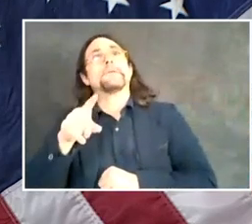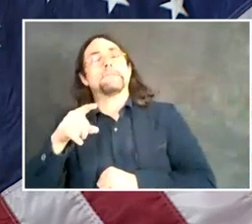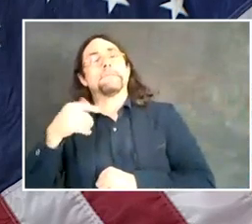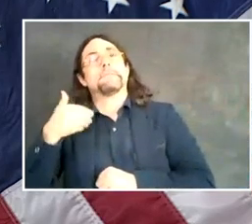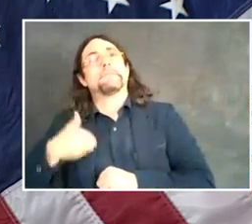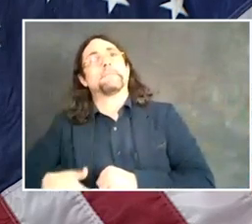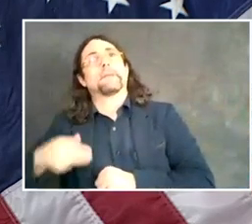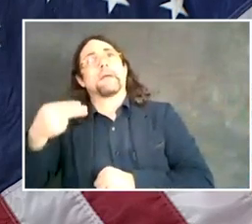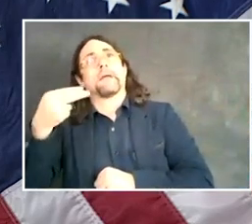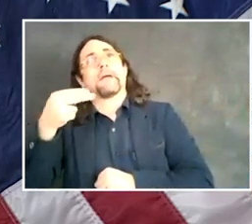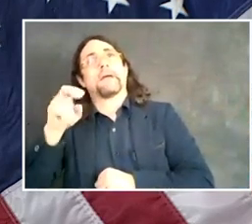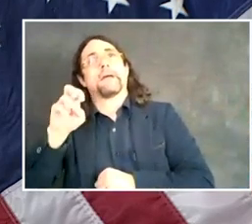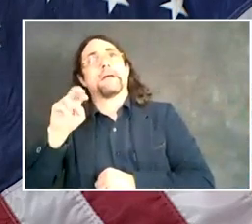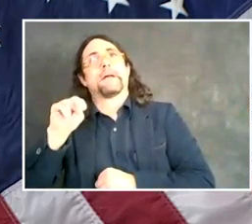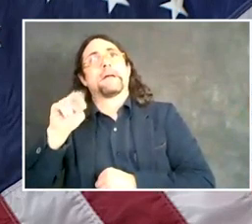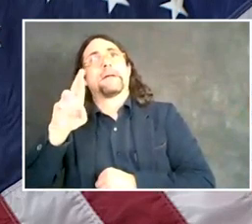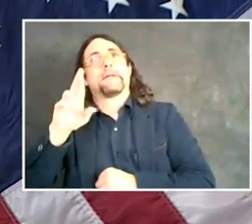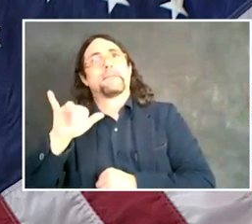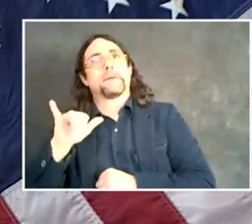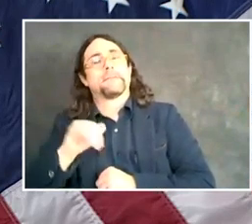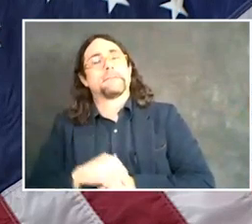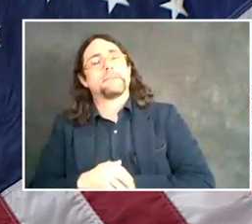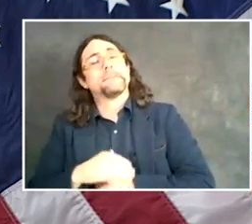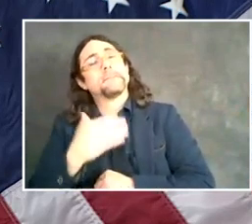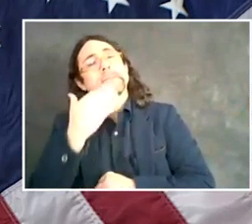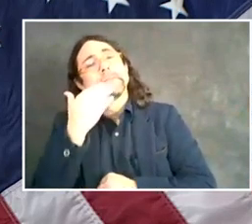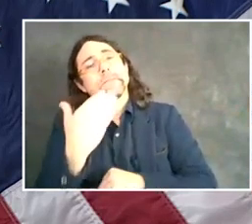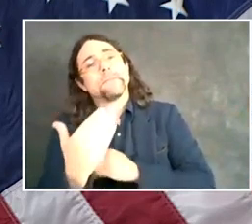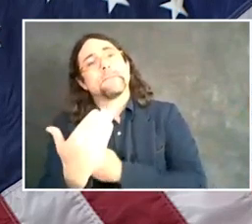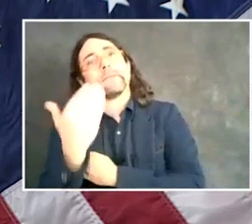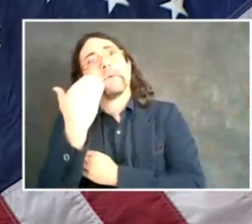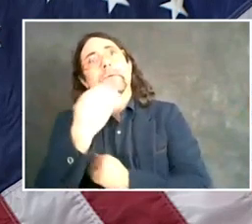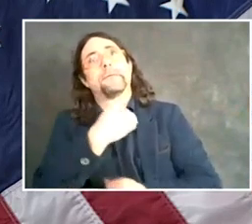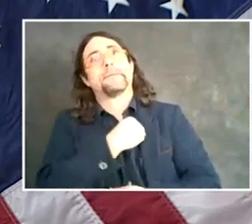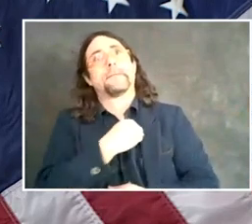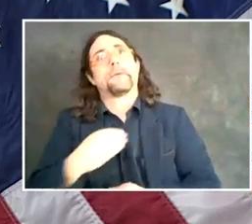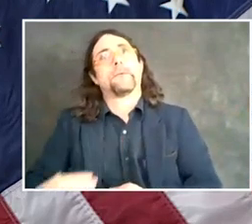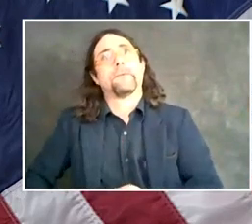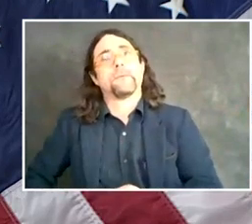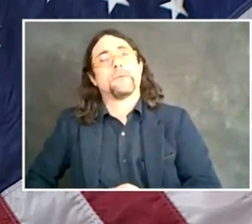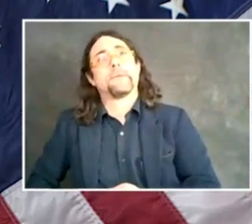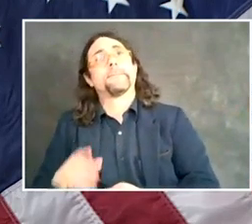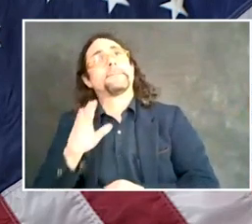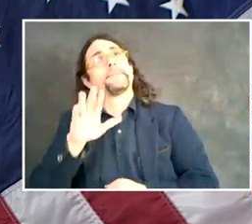BLOOMBERG. MR. MAYOR, GOOD MORNING.